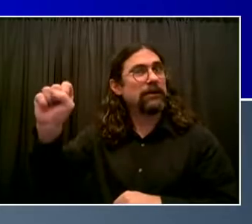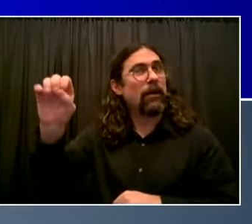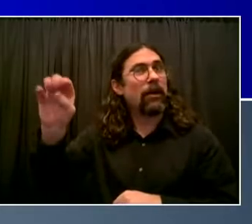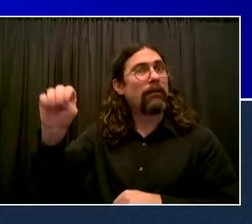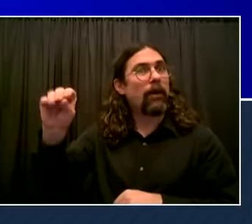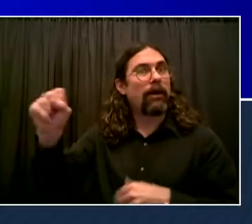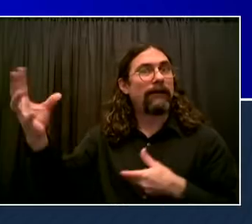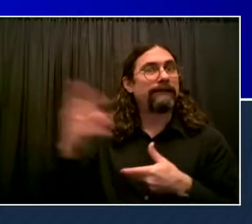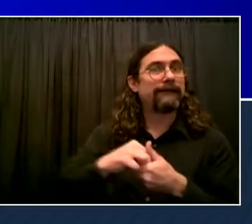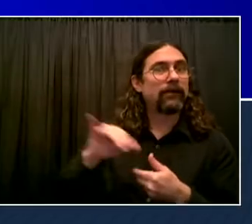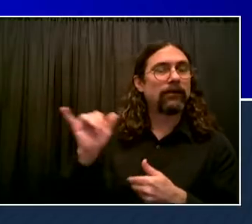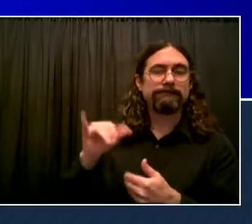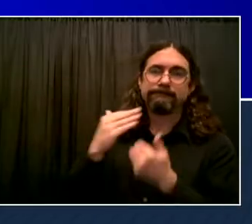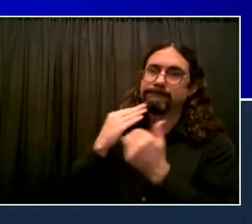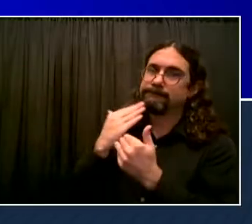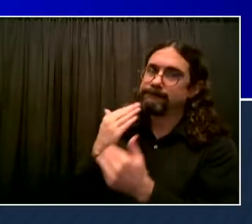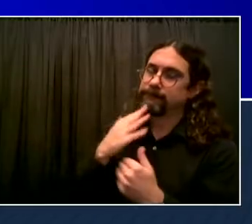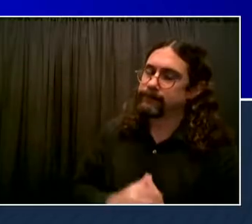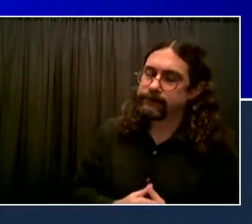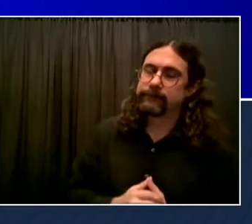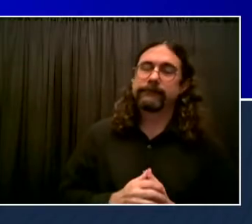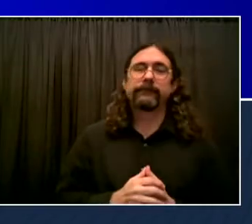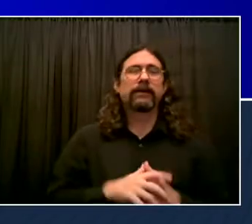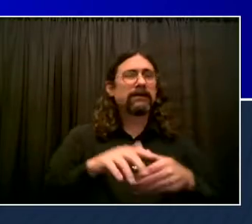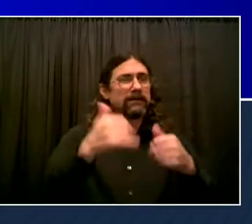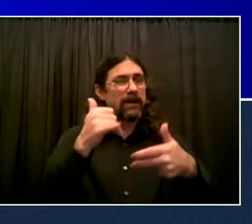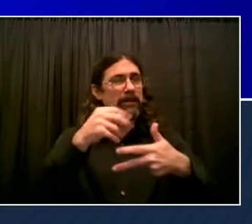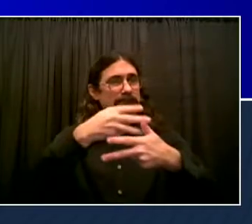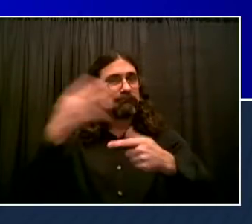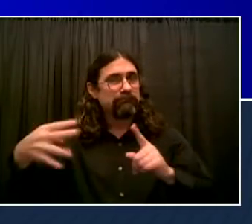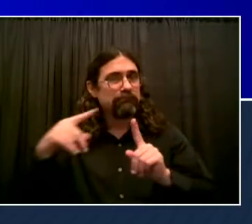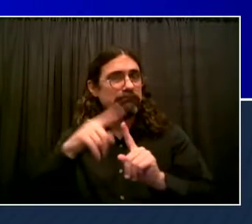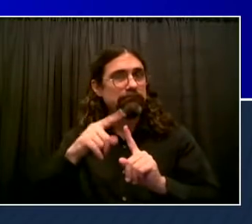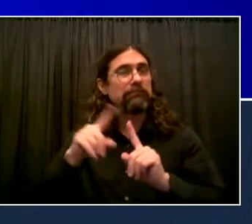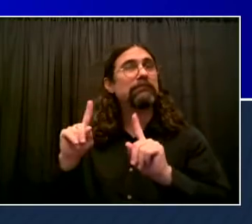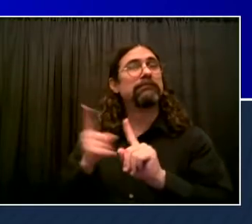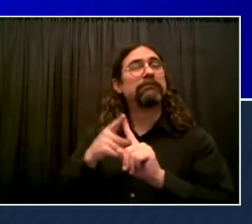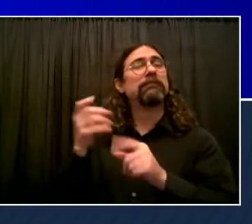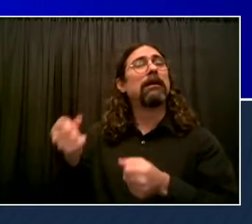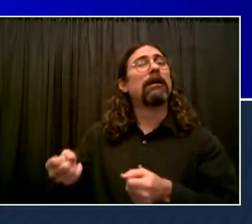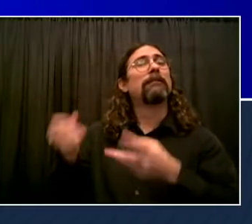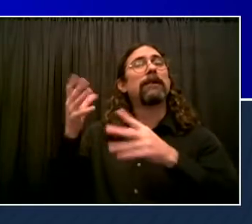AND SO MANY OTHERS WHO HAVE BEEN BUILDING THIS NUMBER DAY AFTER DAY. NUMBER TWO, DAILY NUMBERS OF